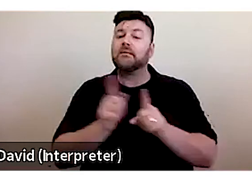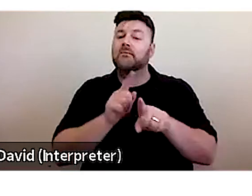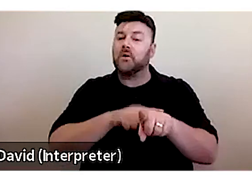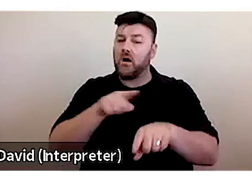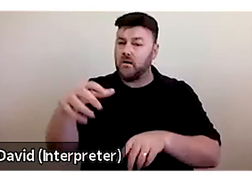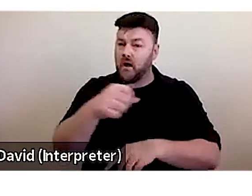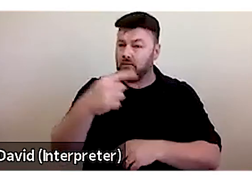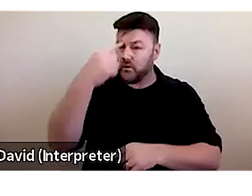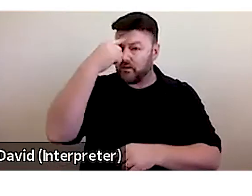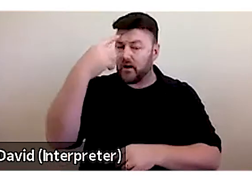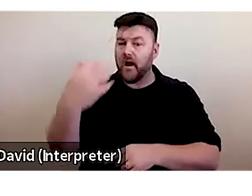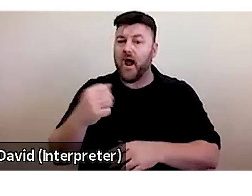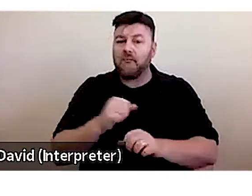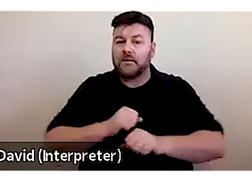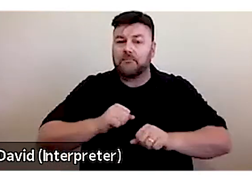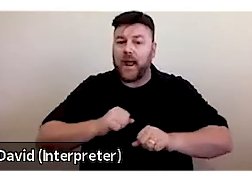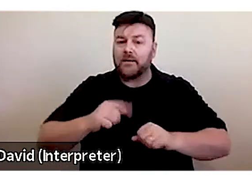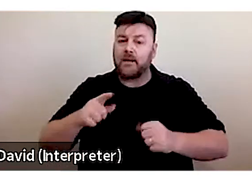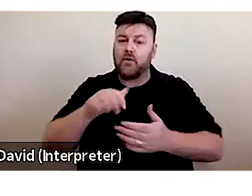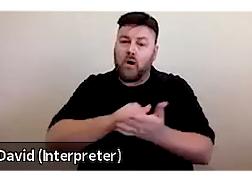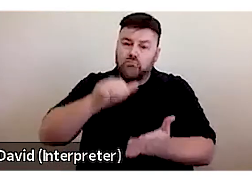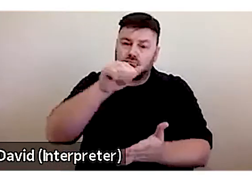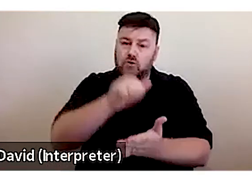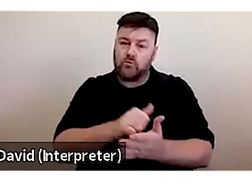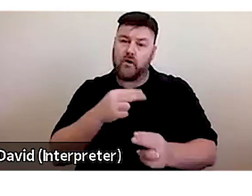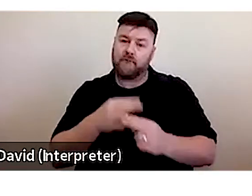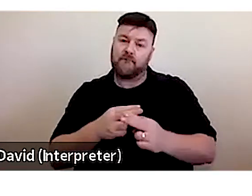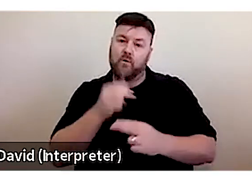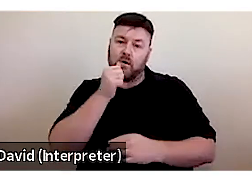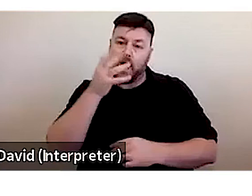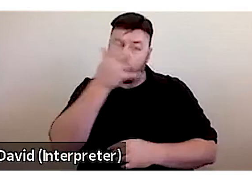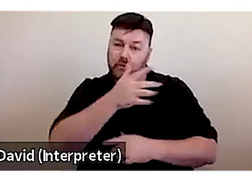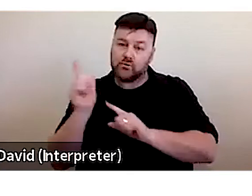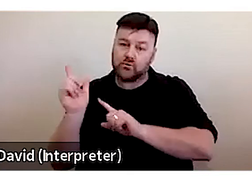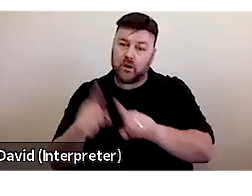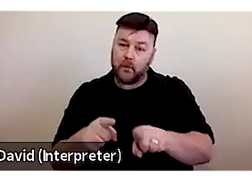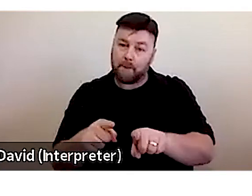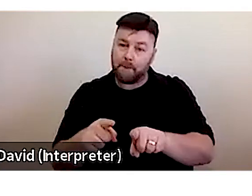you have spaces that are appropriate for Aboriginal people to come to?